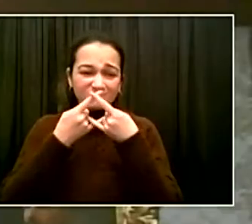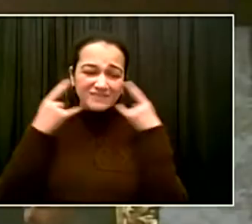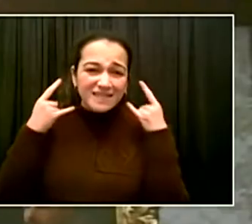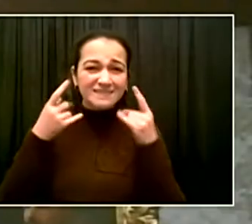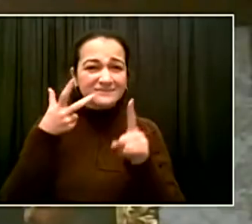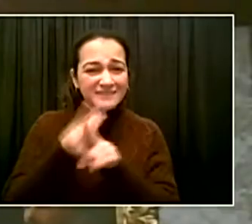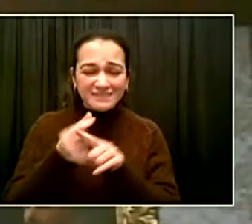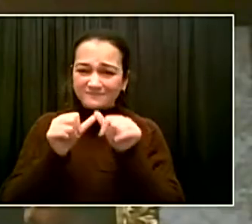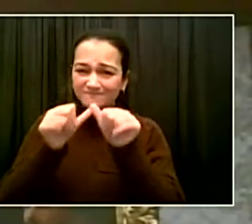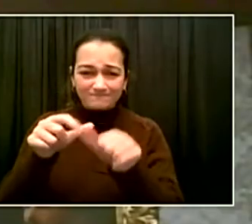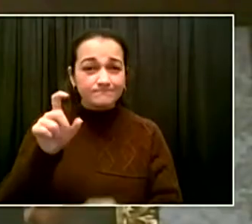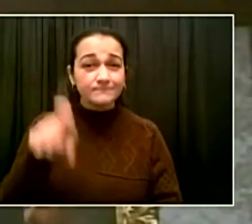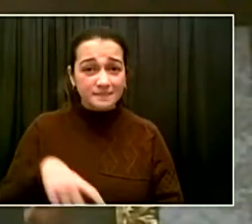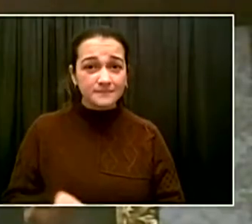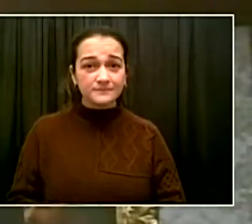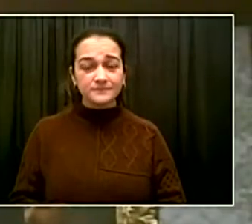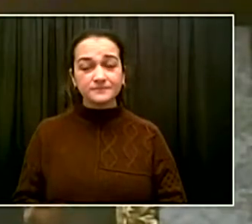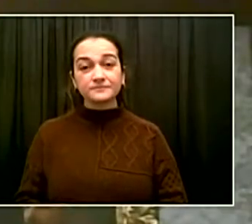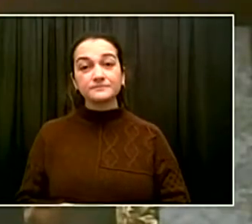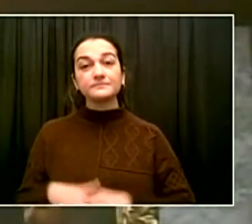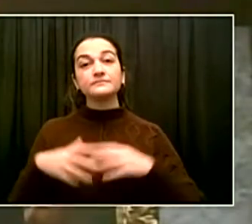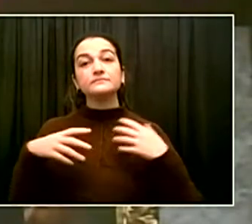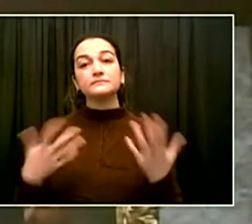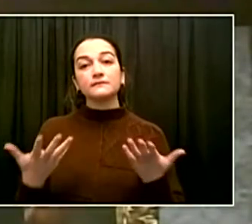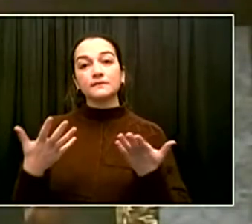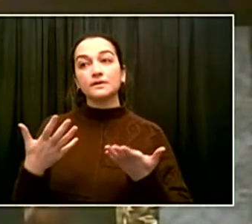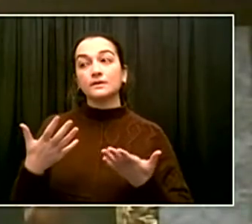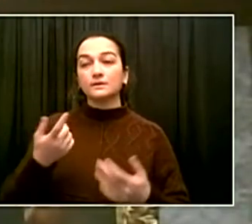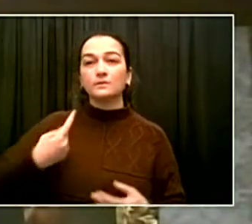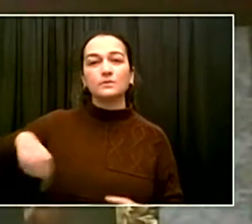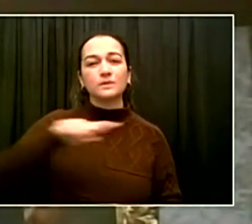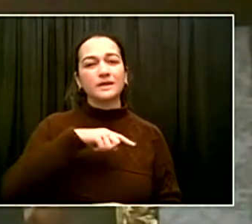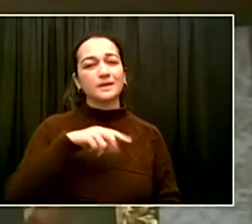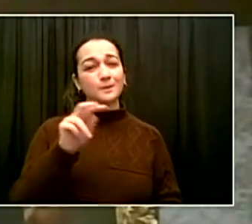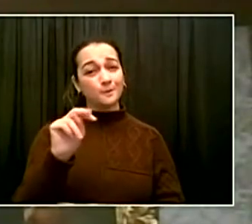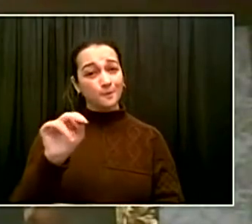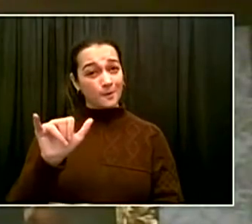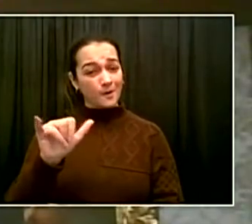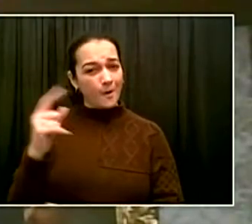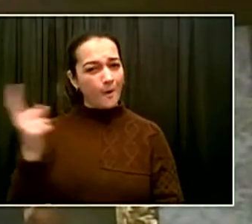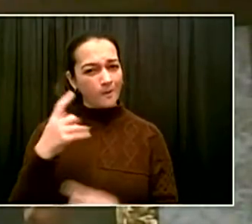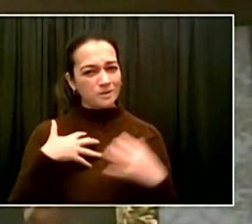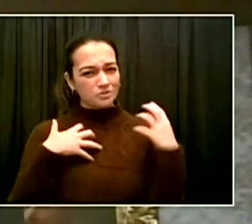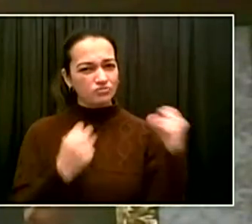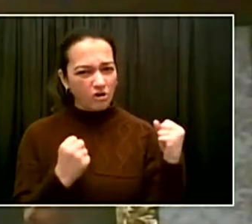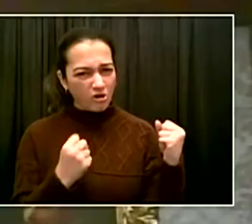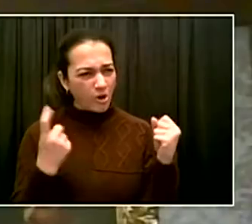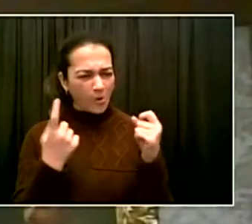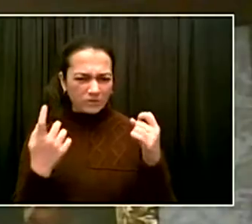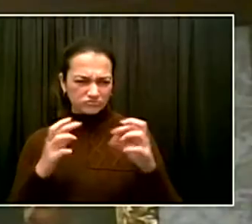BACK IS TO FIND OUR RESOLVE,